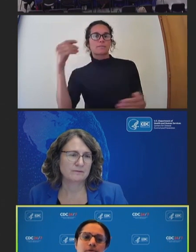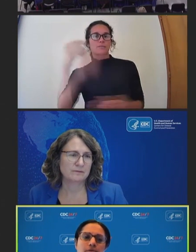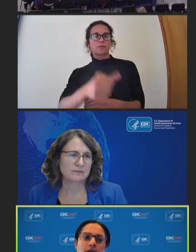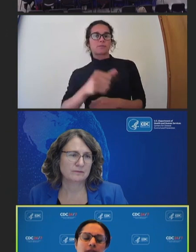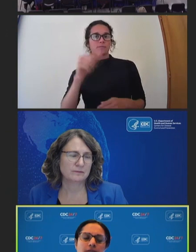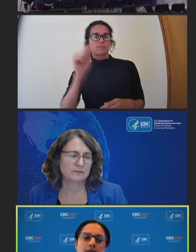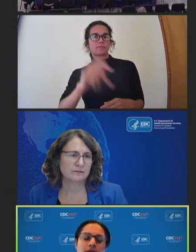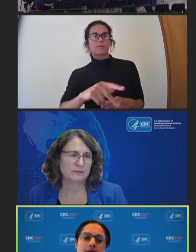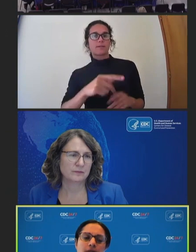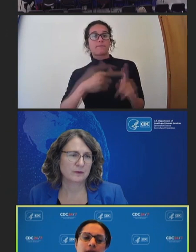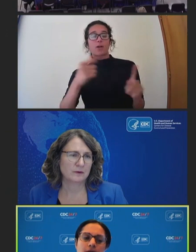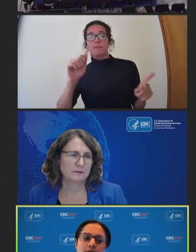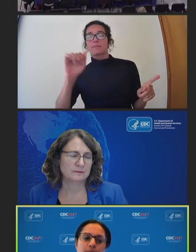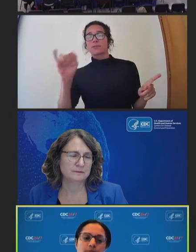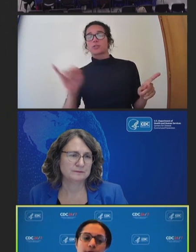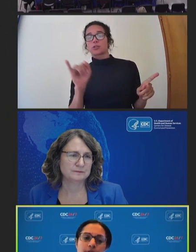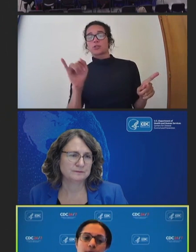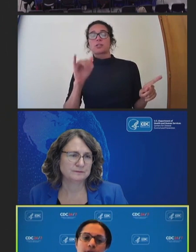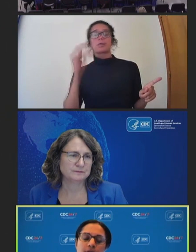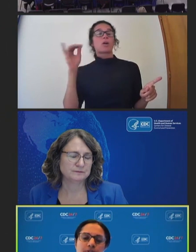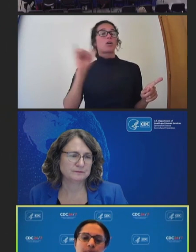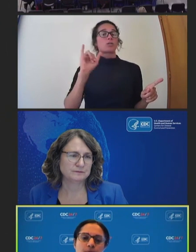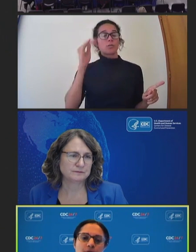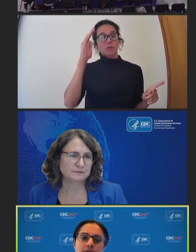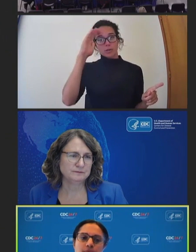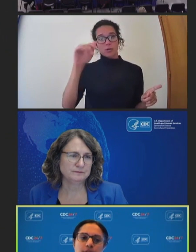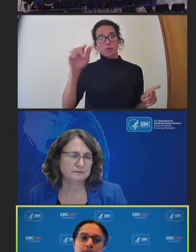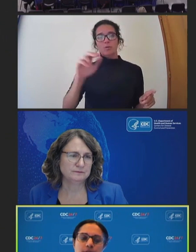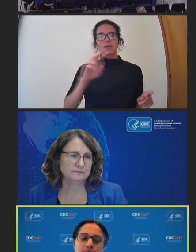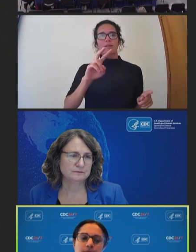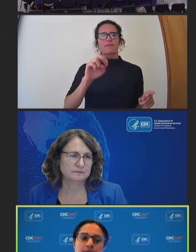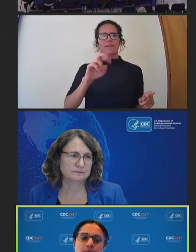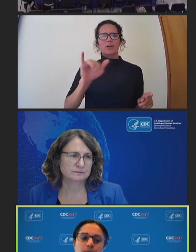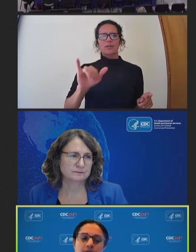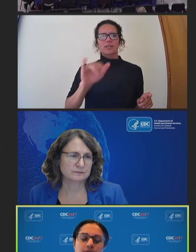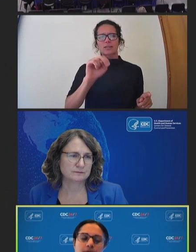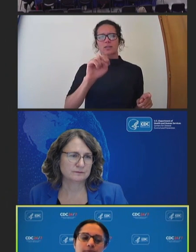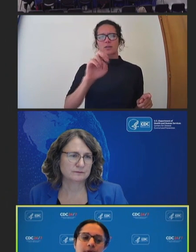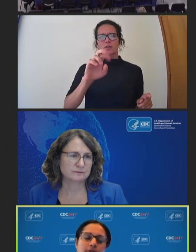know that Bavarian Nordic has been working really closely with various